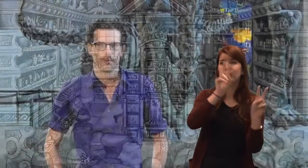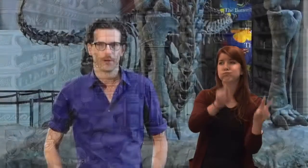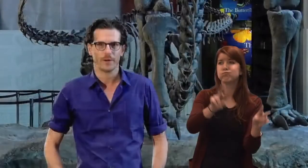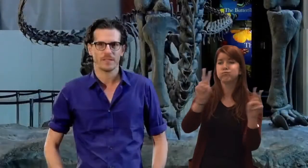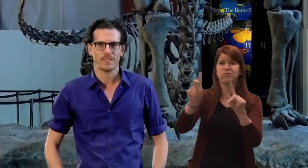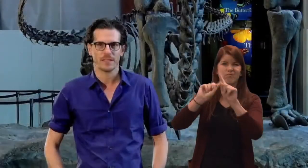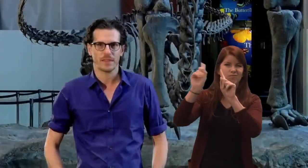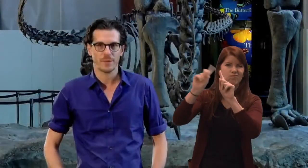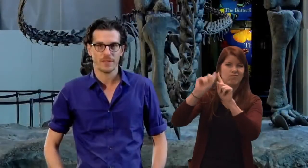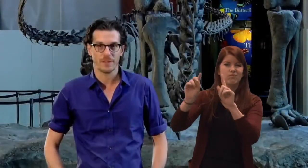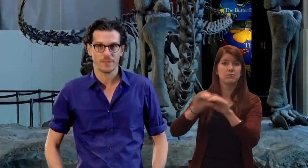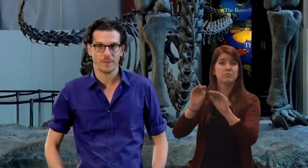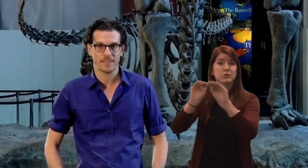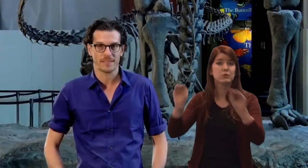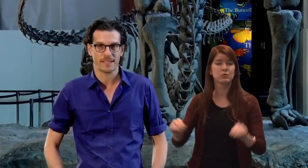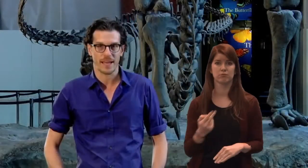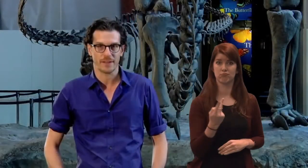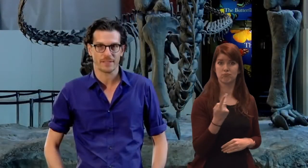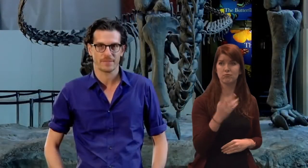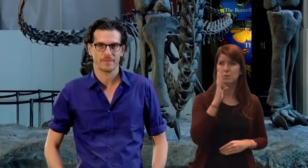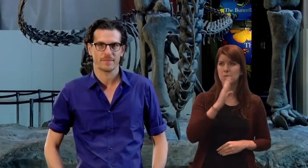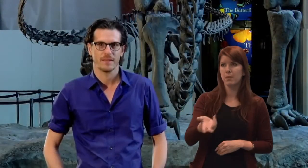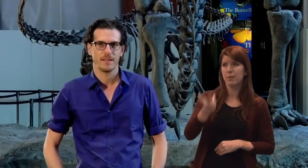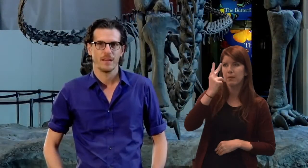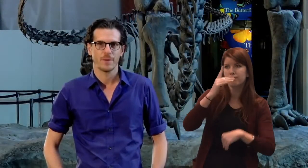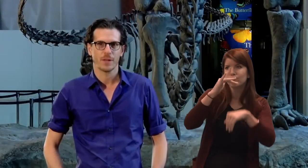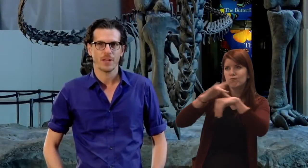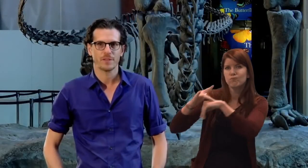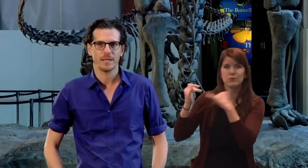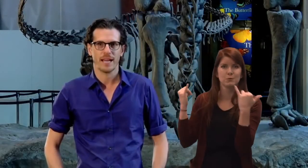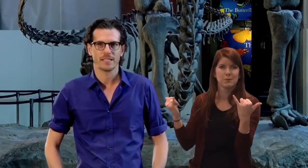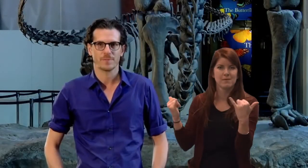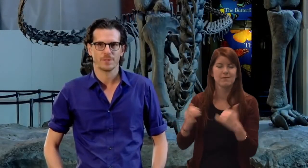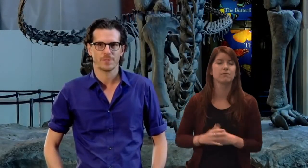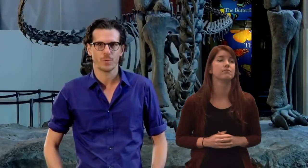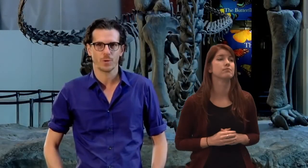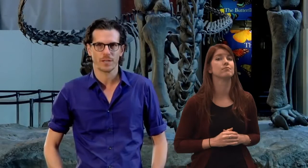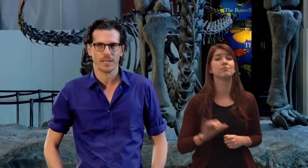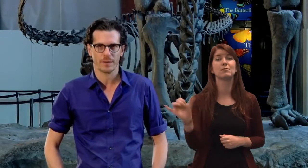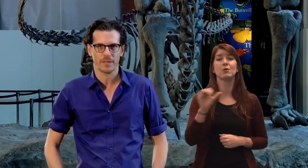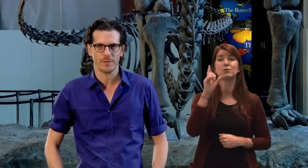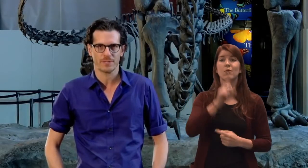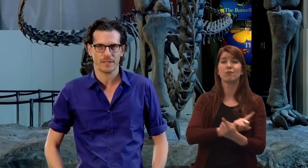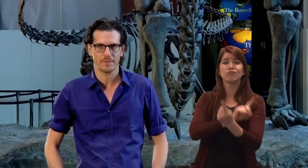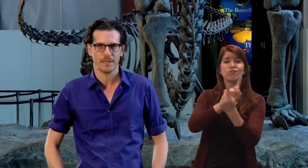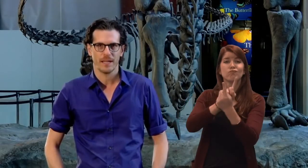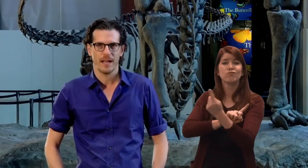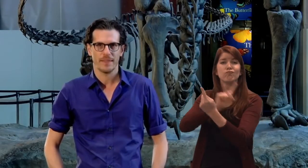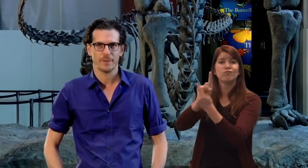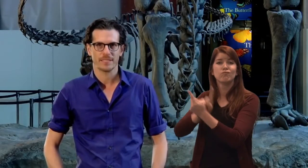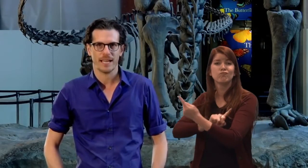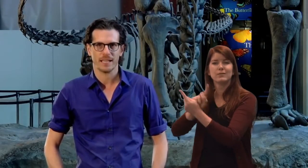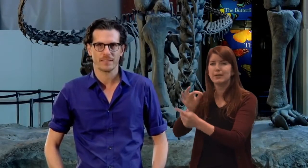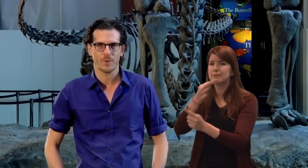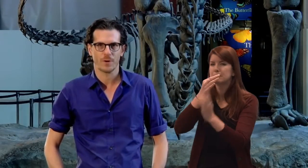we're going to visit three of those places together. We will also meet experts who work here at the museum, and they will tell us more